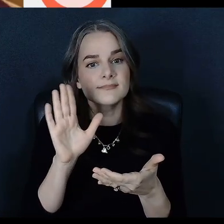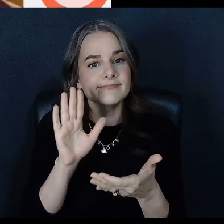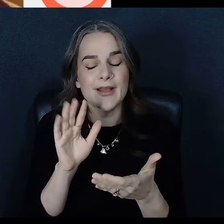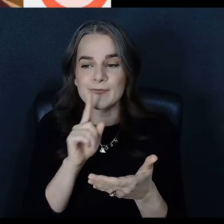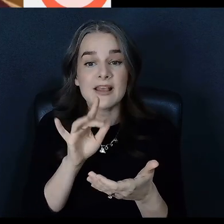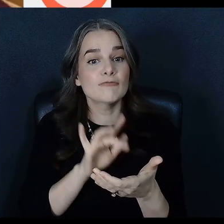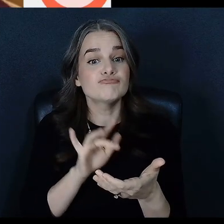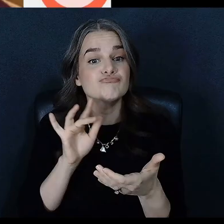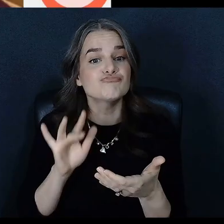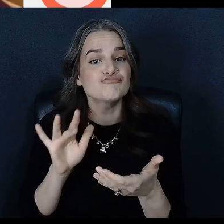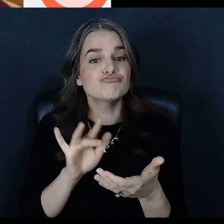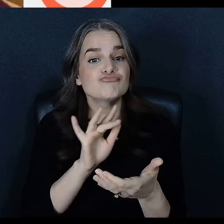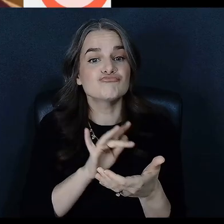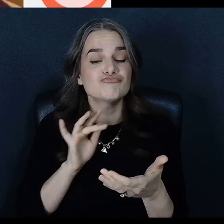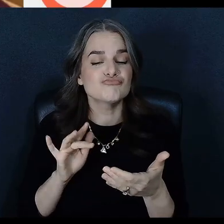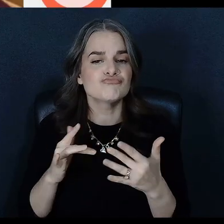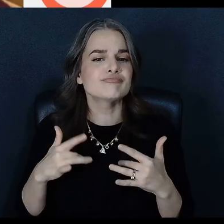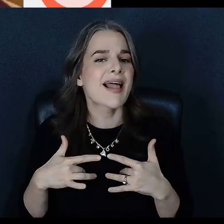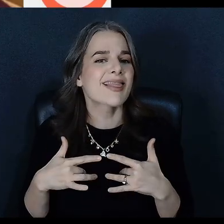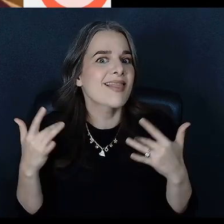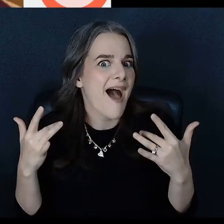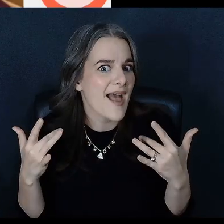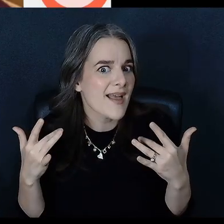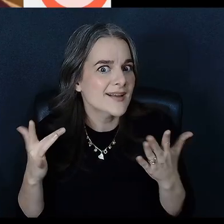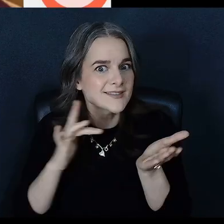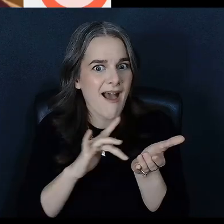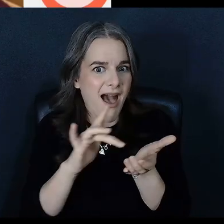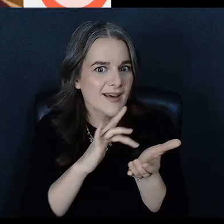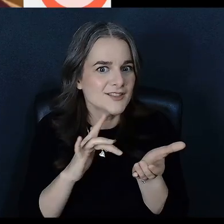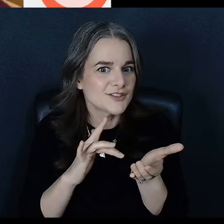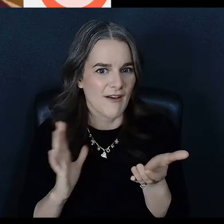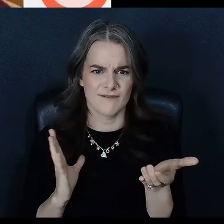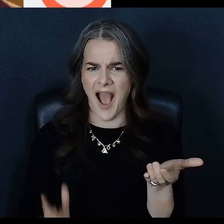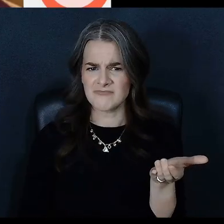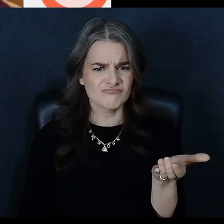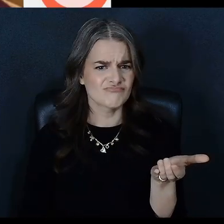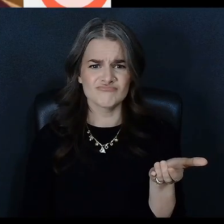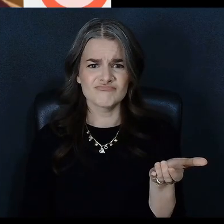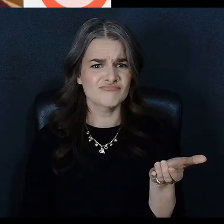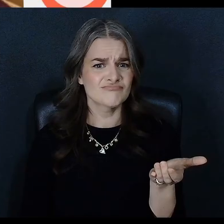And so if someone has a very light touch, that's OK because as long as they're making contact,